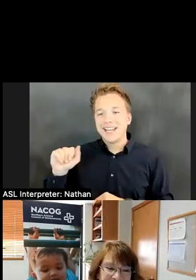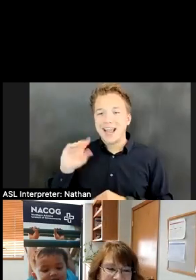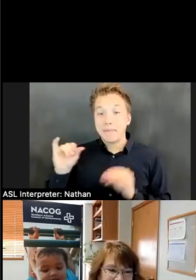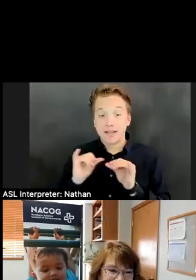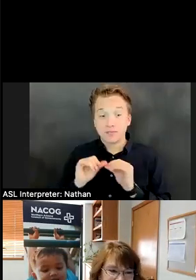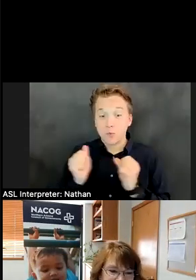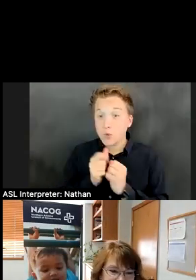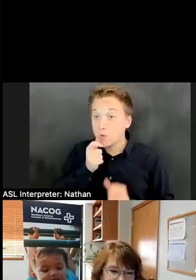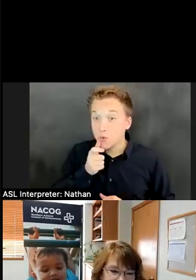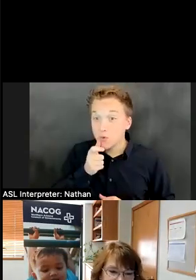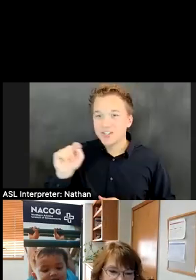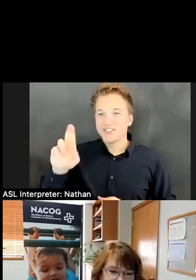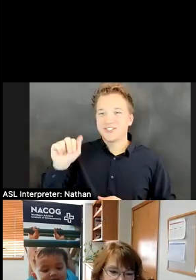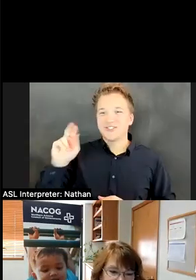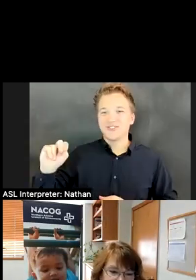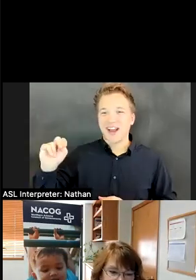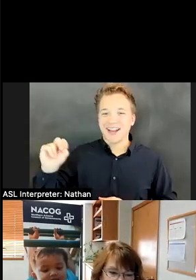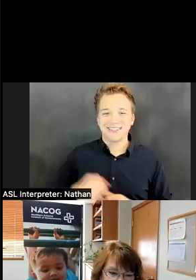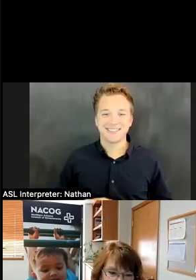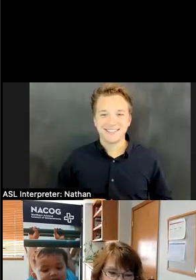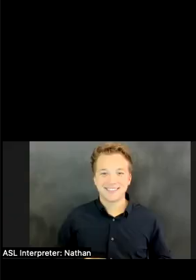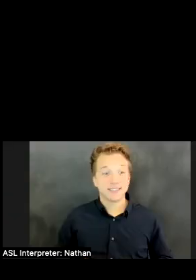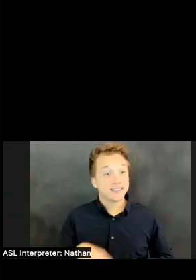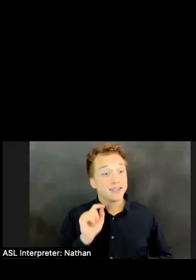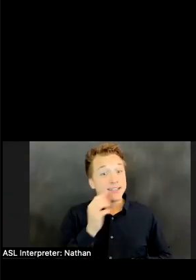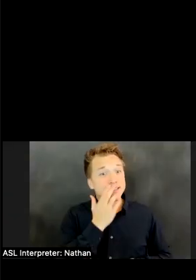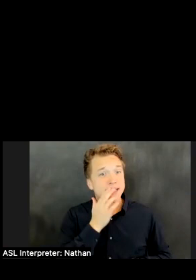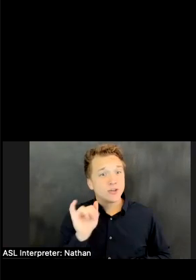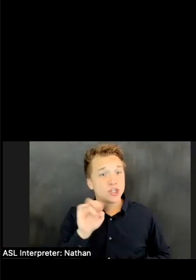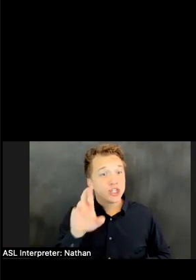Thank you, Jennifer. I love your overview there.